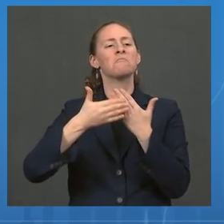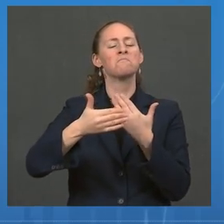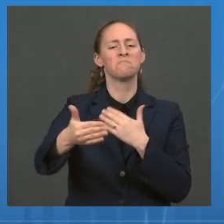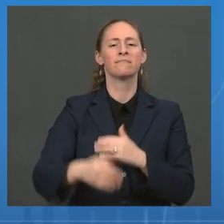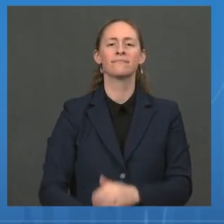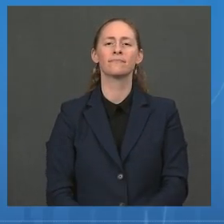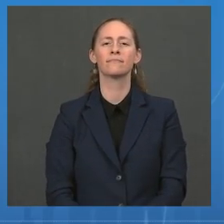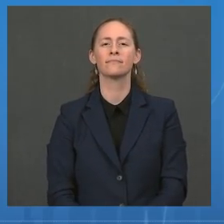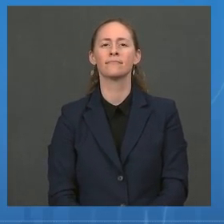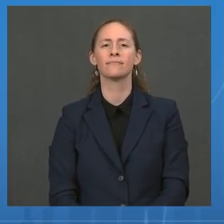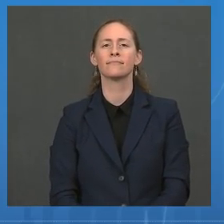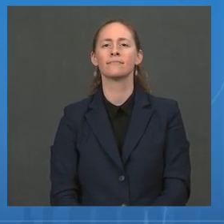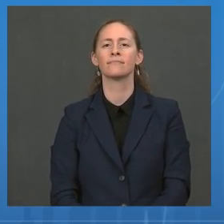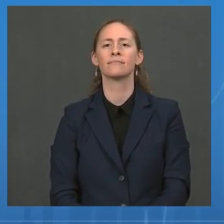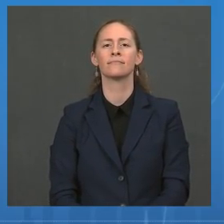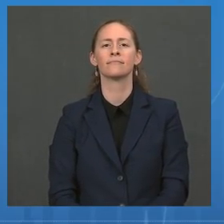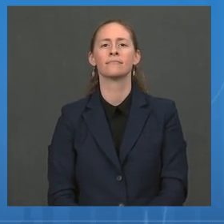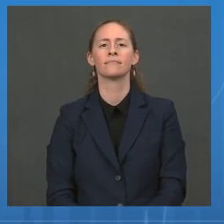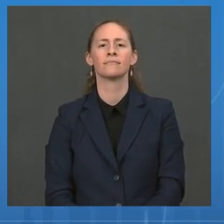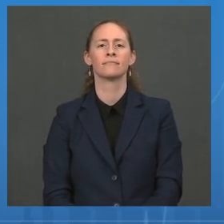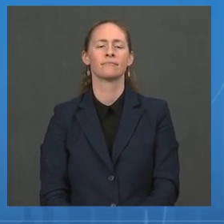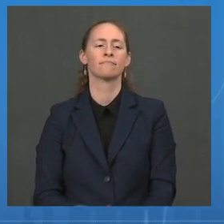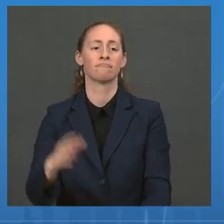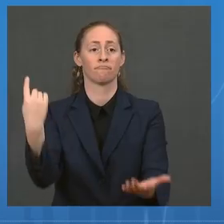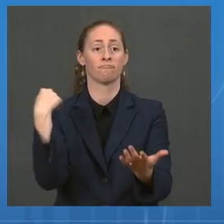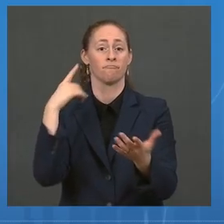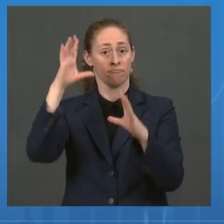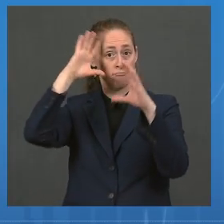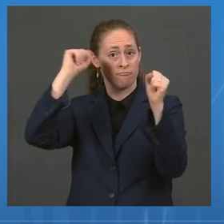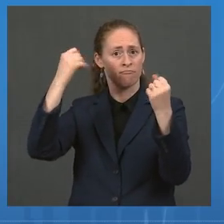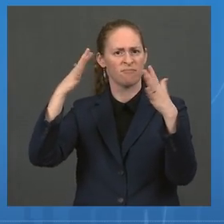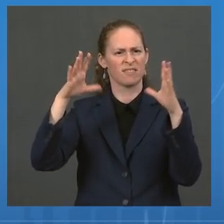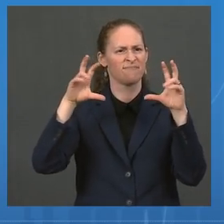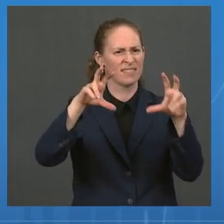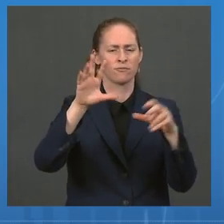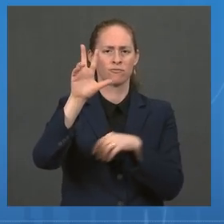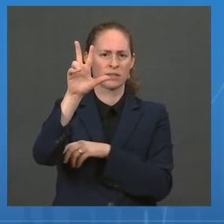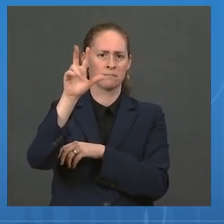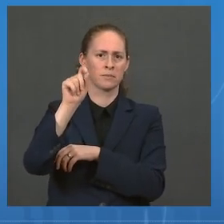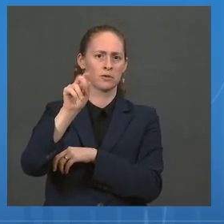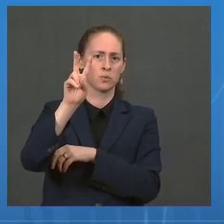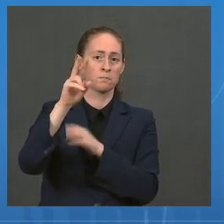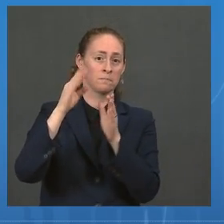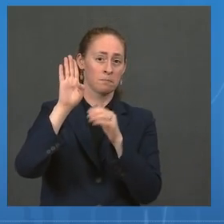The Biden administration has invested $3.2 billion from the American Rescue Plan